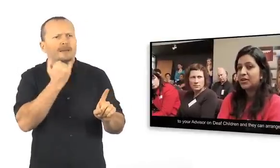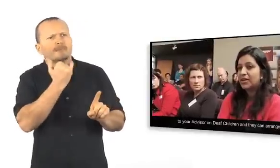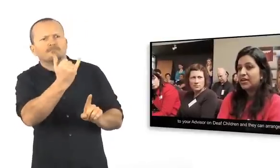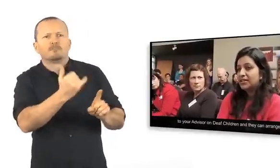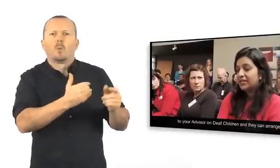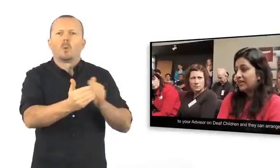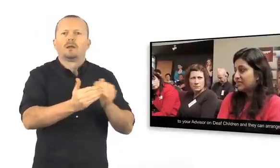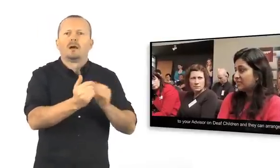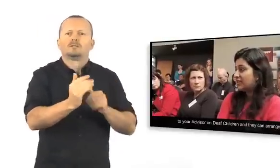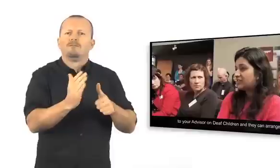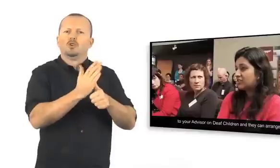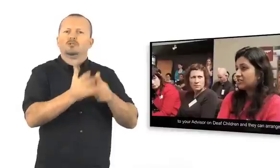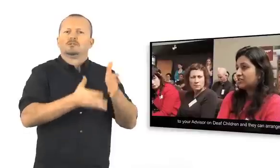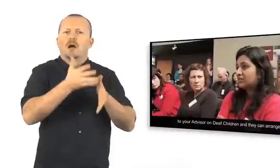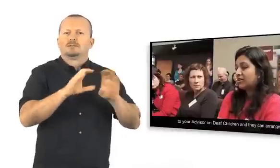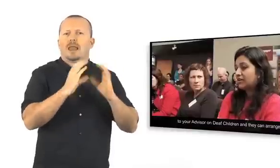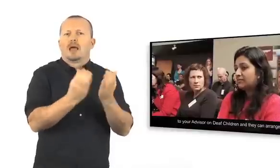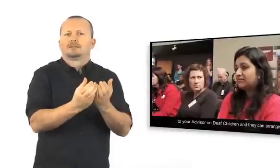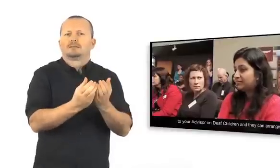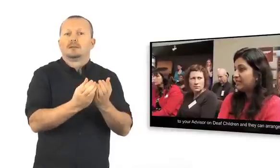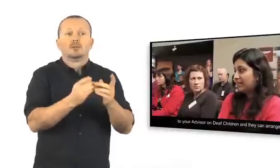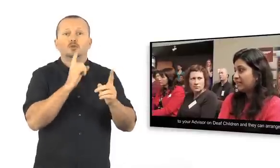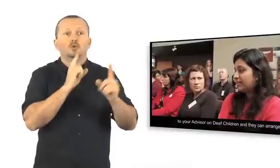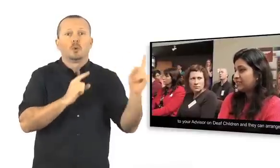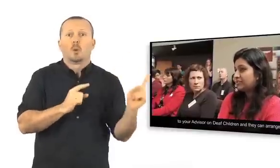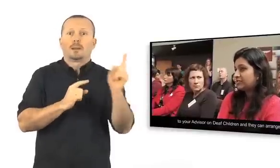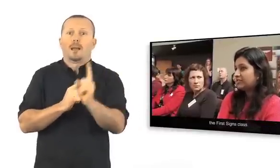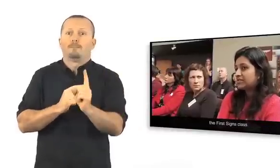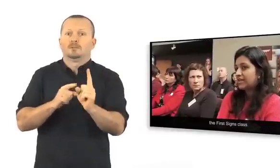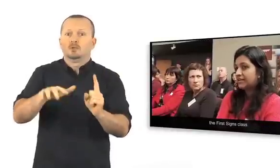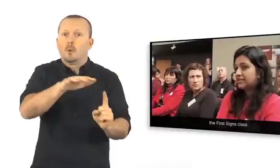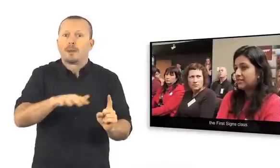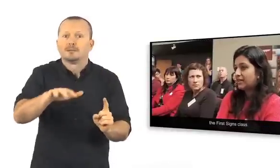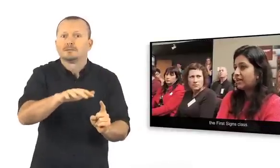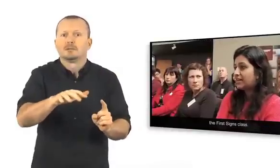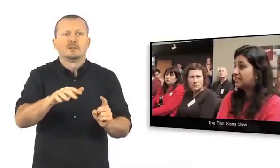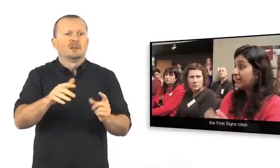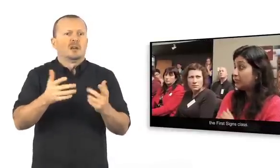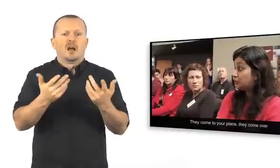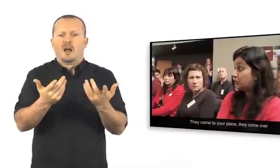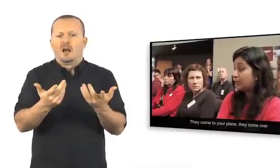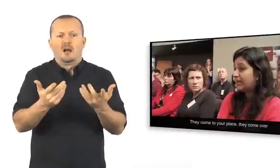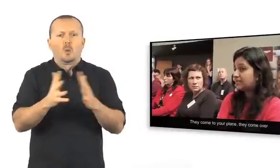Advisor on Deaf Children and they can arrange the First Signs class. They come to your place,